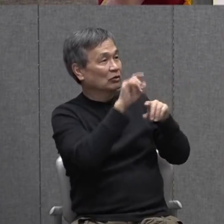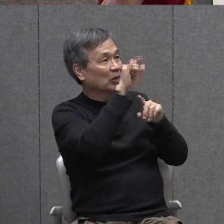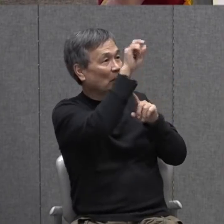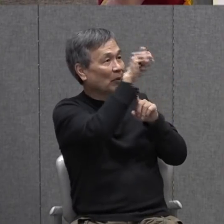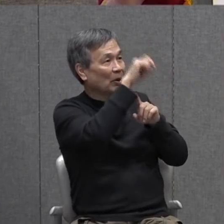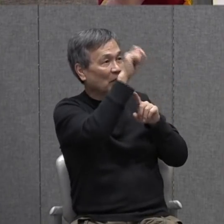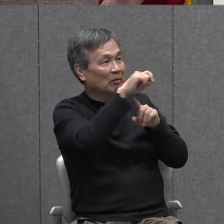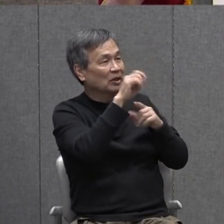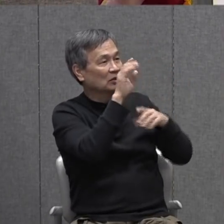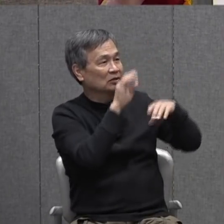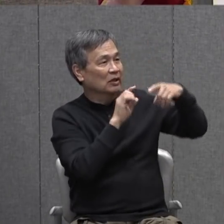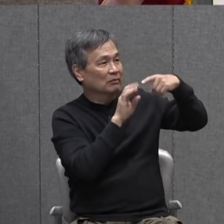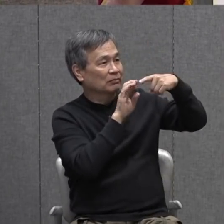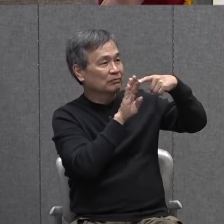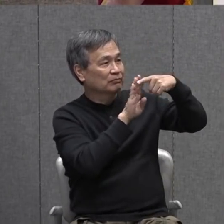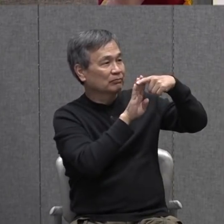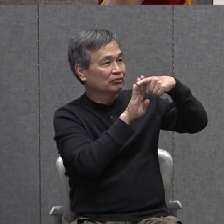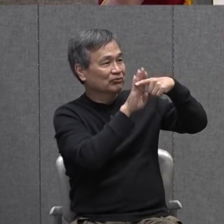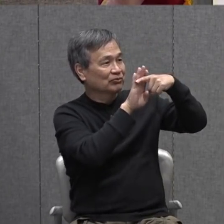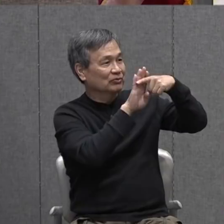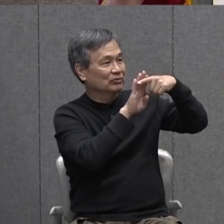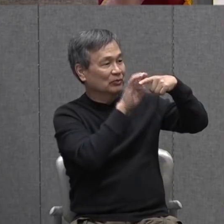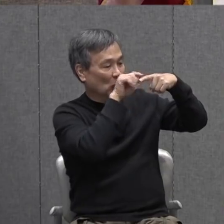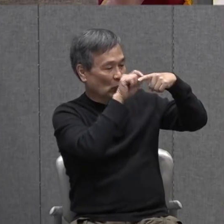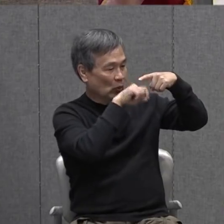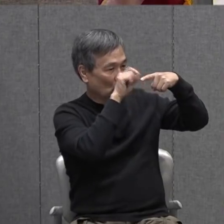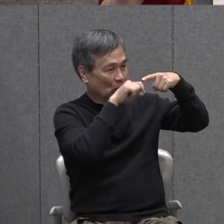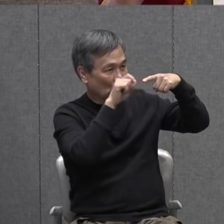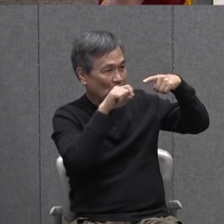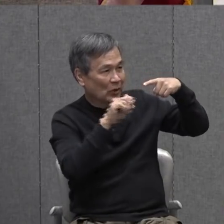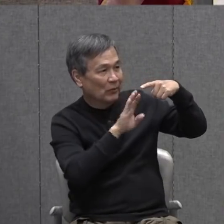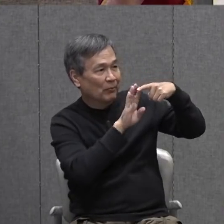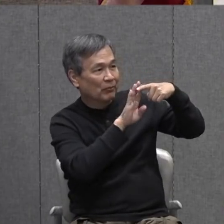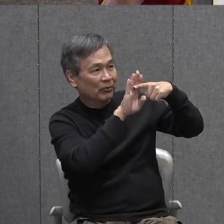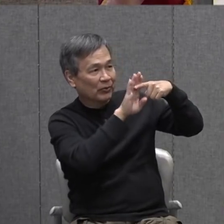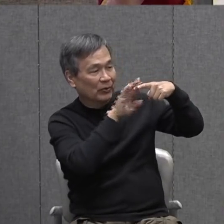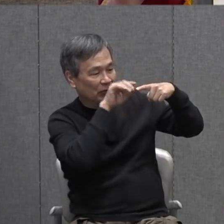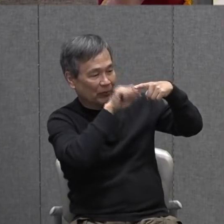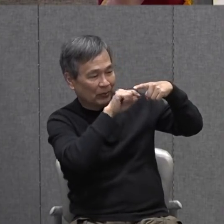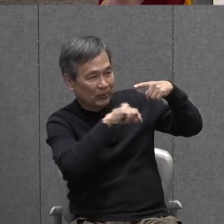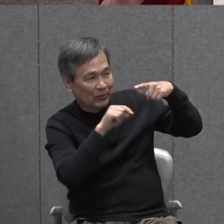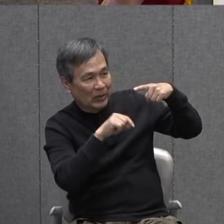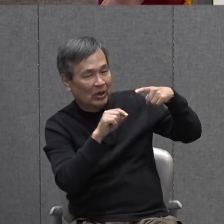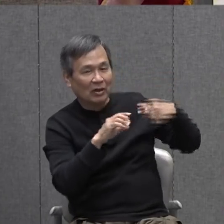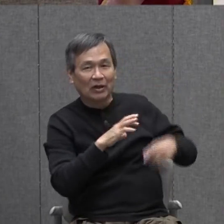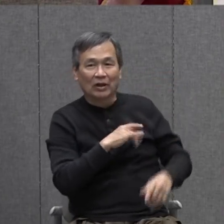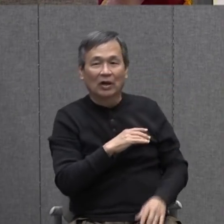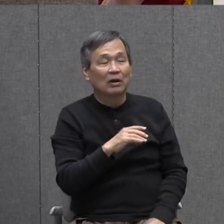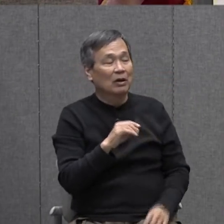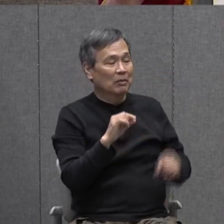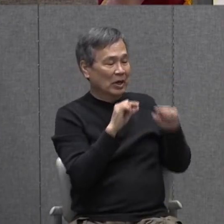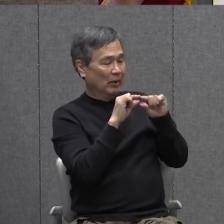I might add them at the top too. I might use my lines. This is real shiny over here.